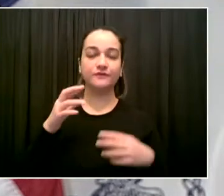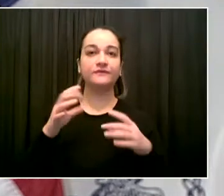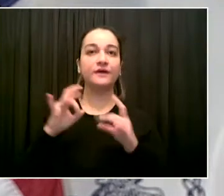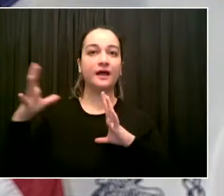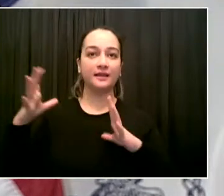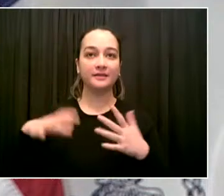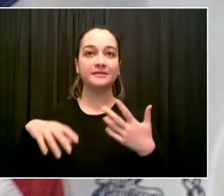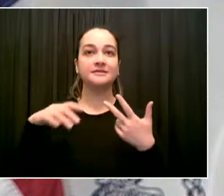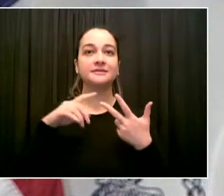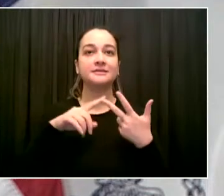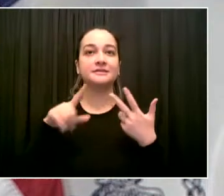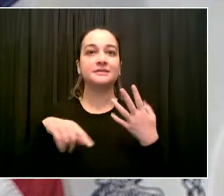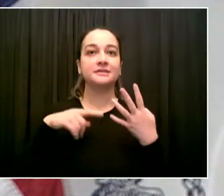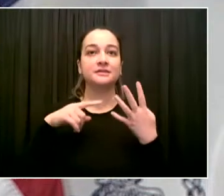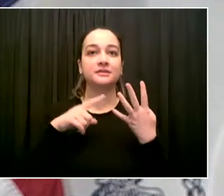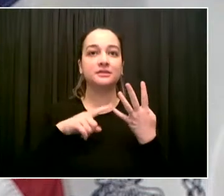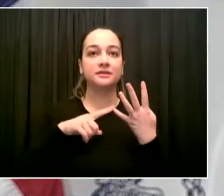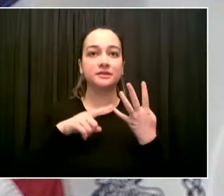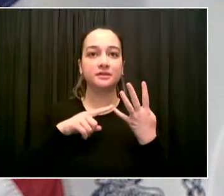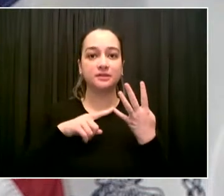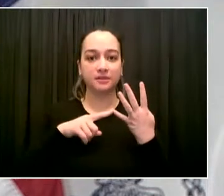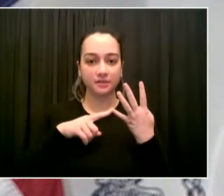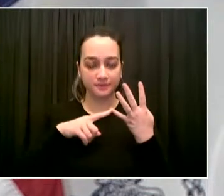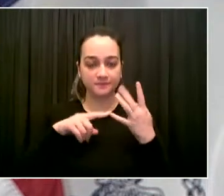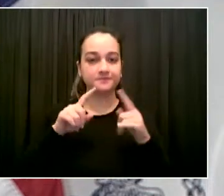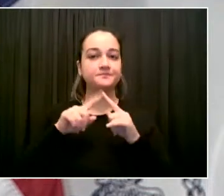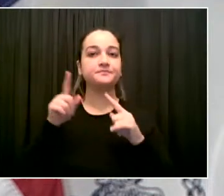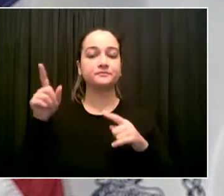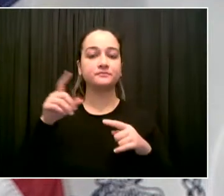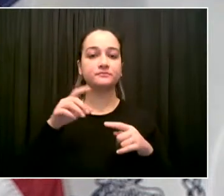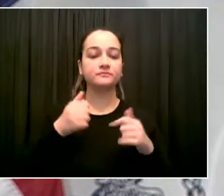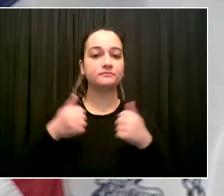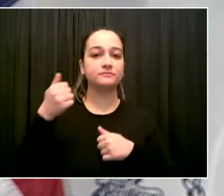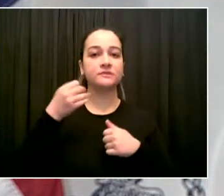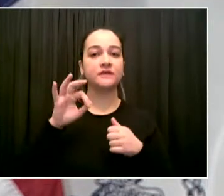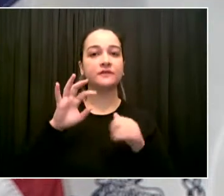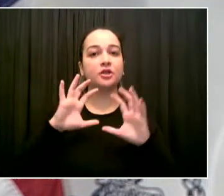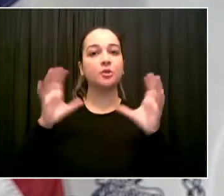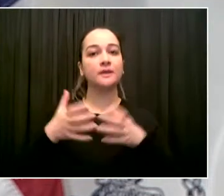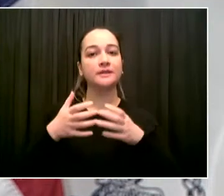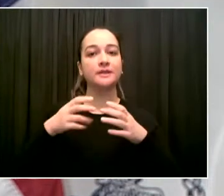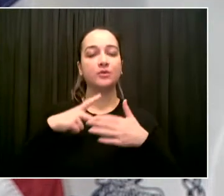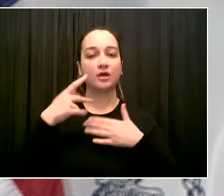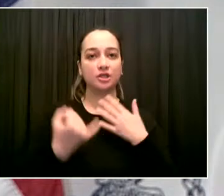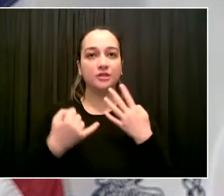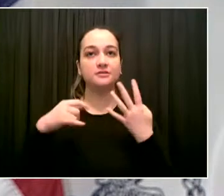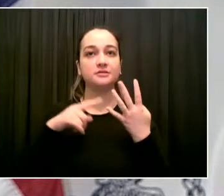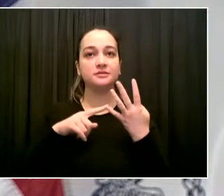McGOVERN EXECUTIVE DIRECTOR AND